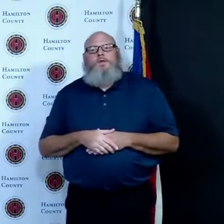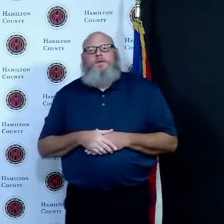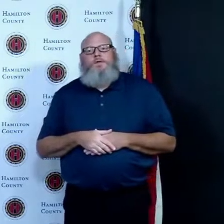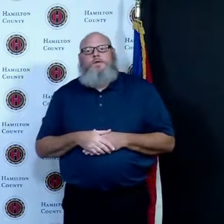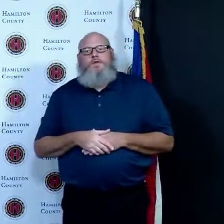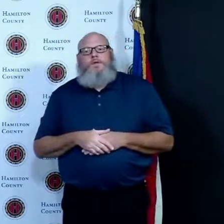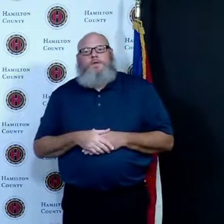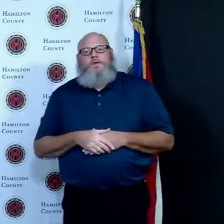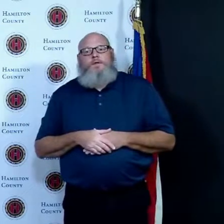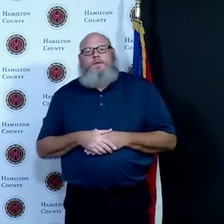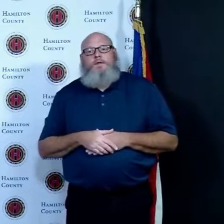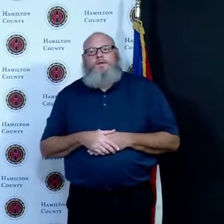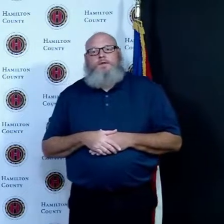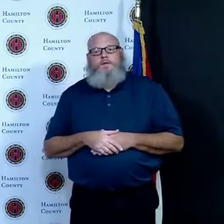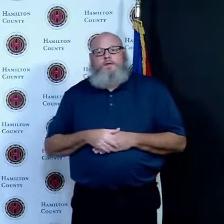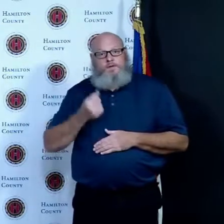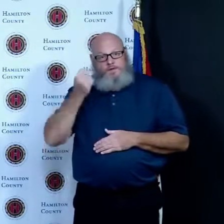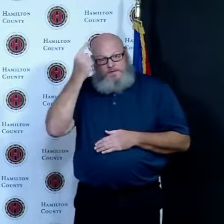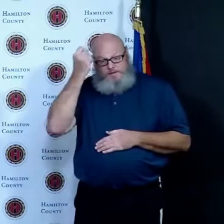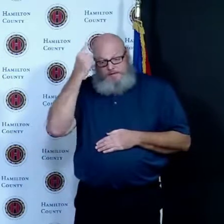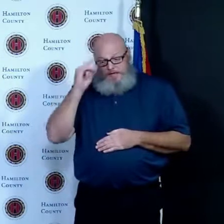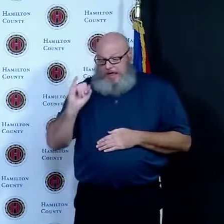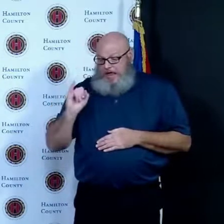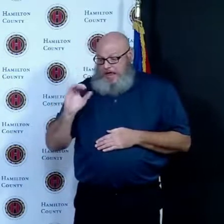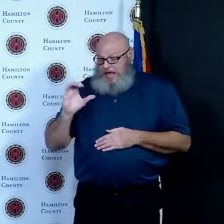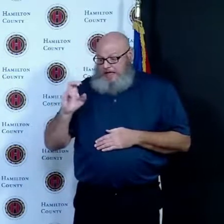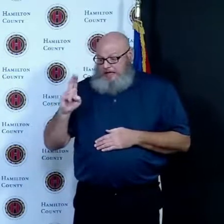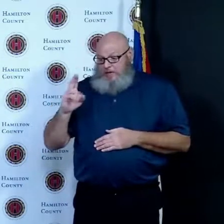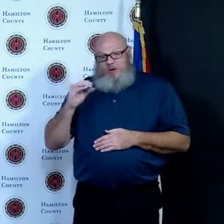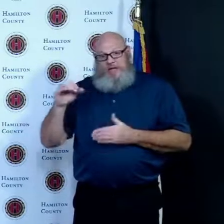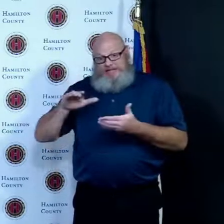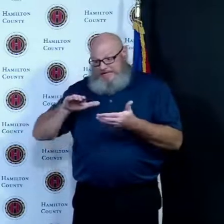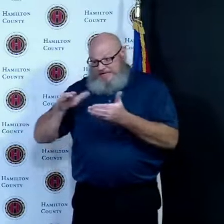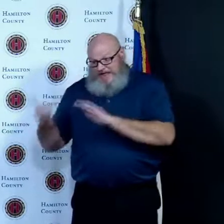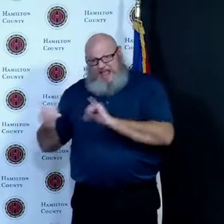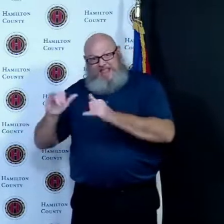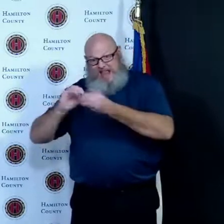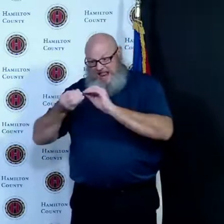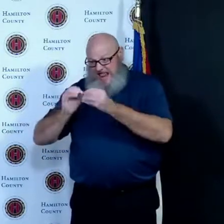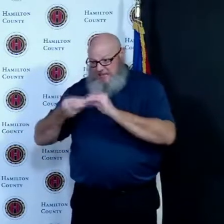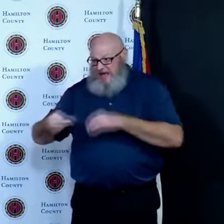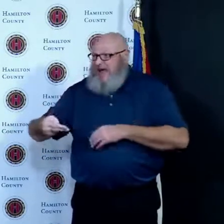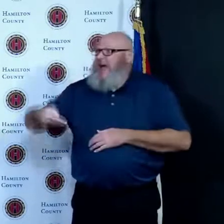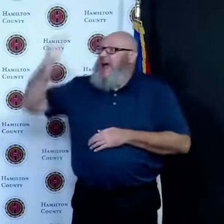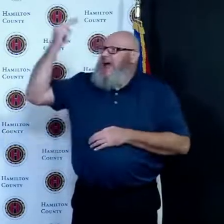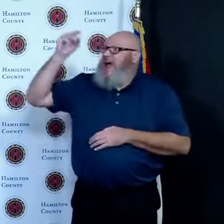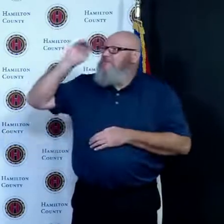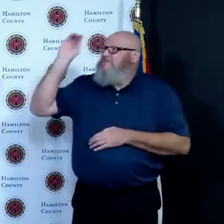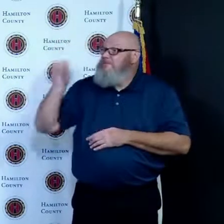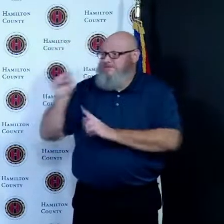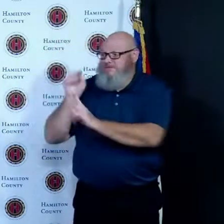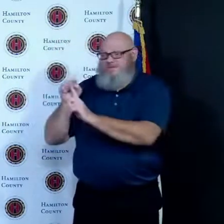that's the philosophy so yeah I'm sorry I'm jumping through my notes here a little bit